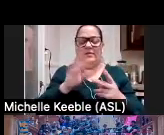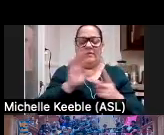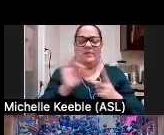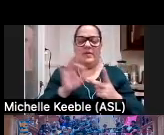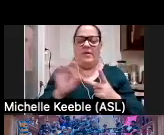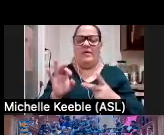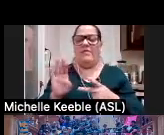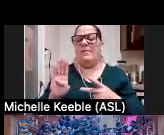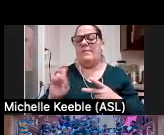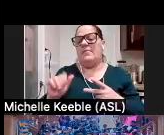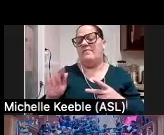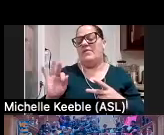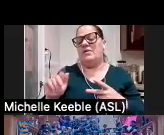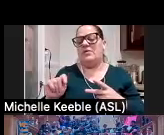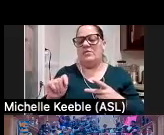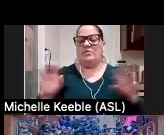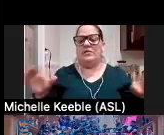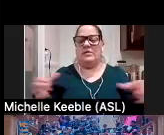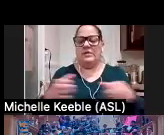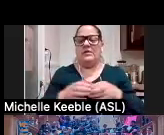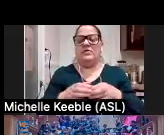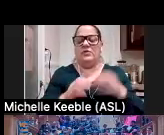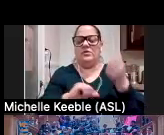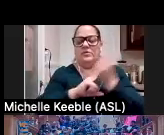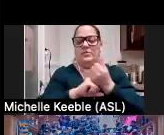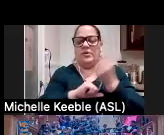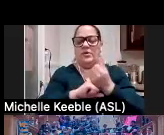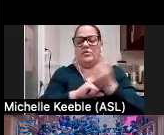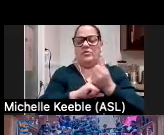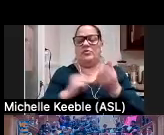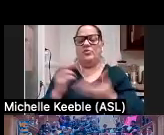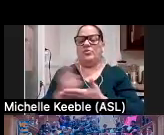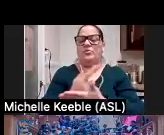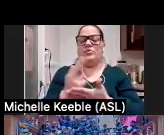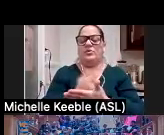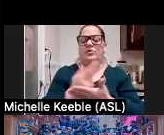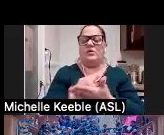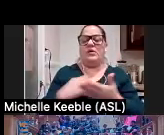collection um and also supplemented them with reproductions, loans, and new acquisitions.